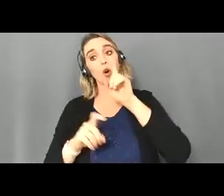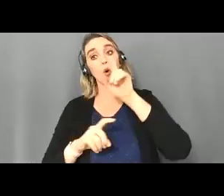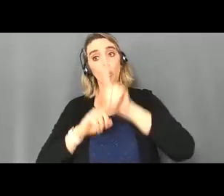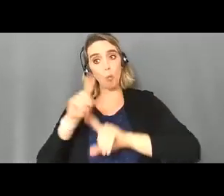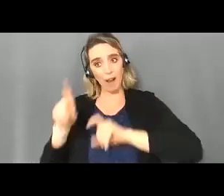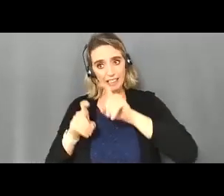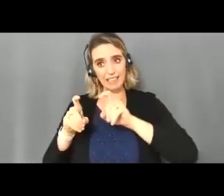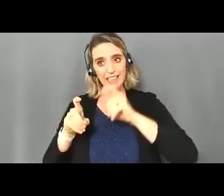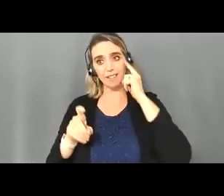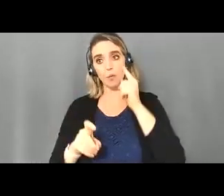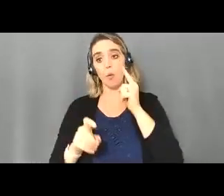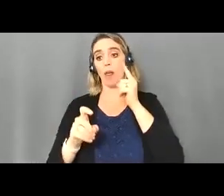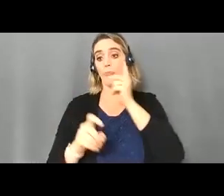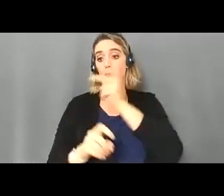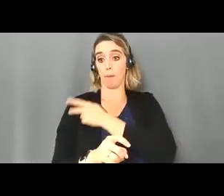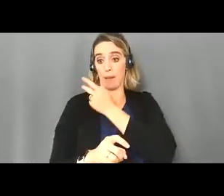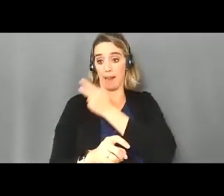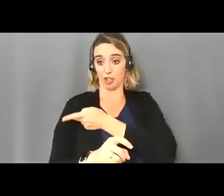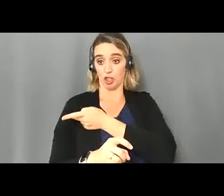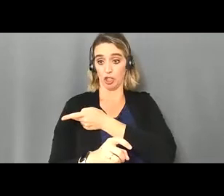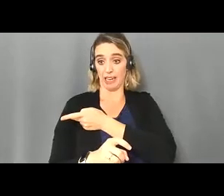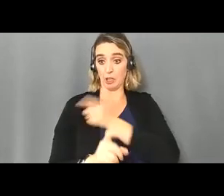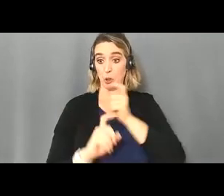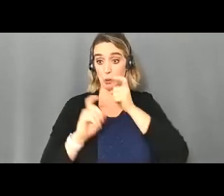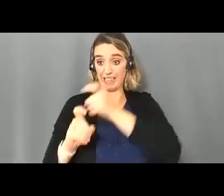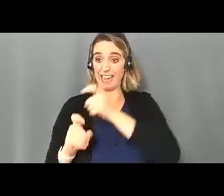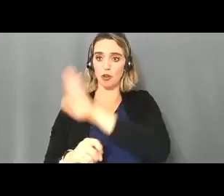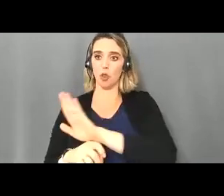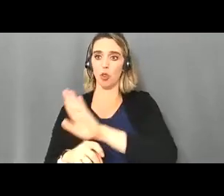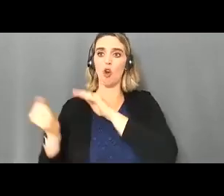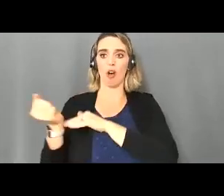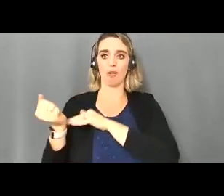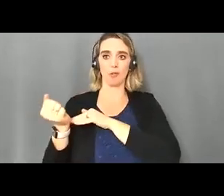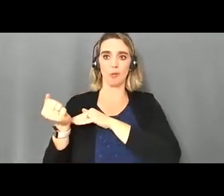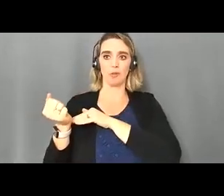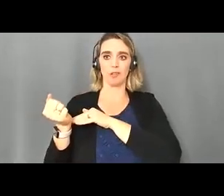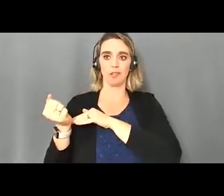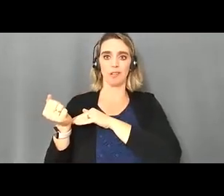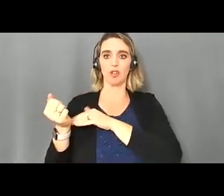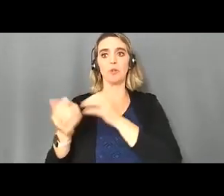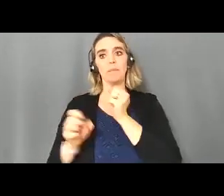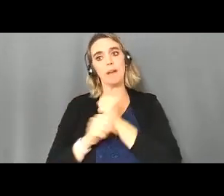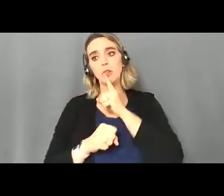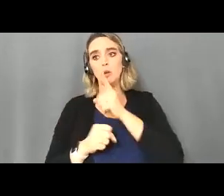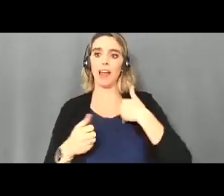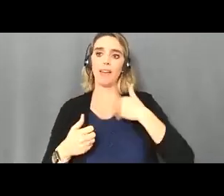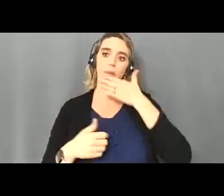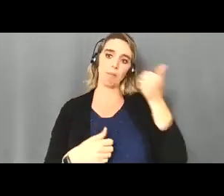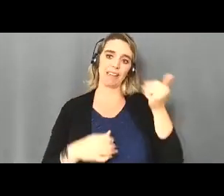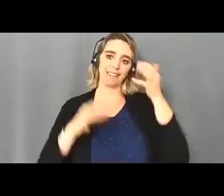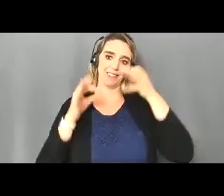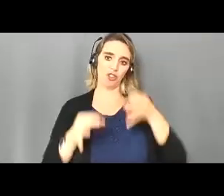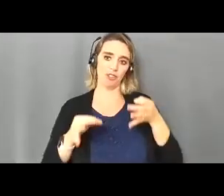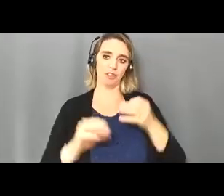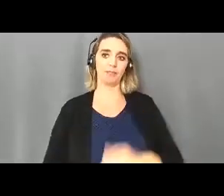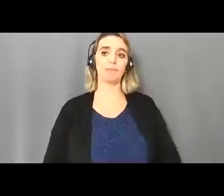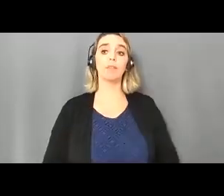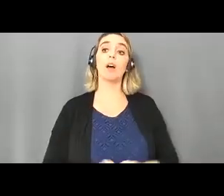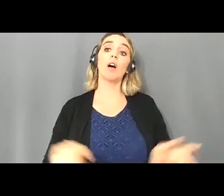that will help the patient make the best decisions possible. Also on our team are researchers,